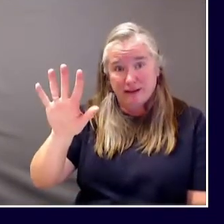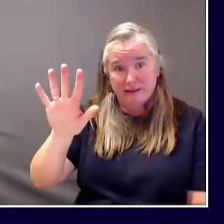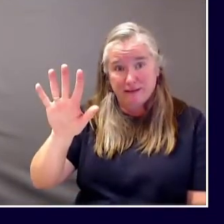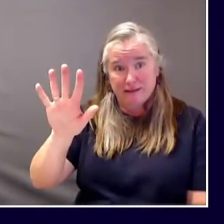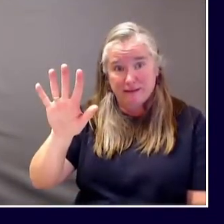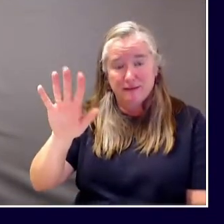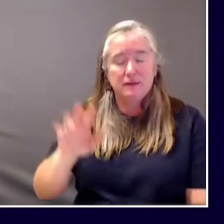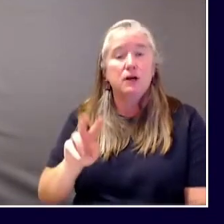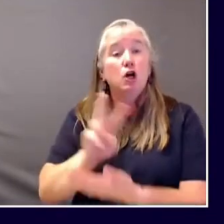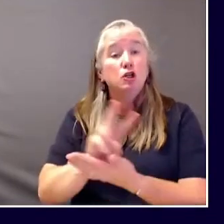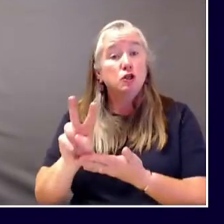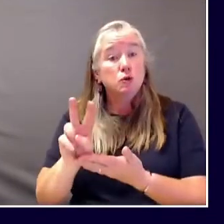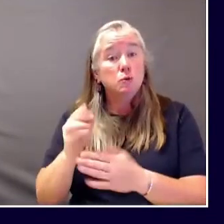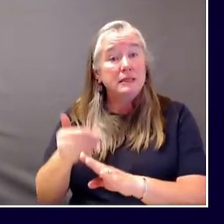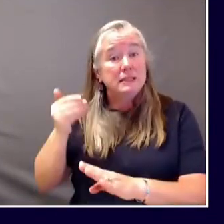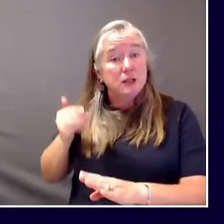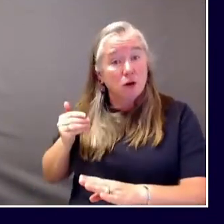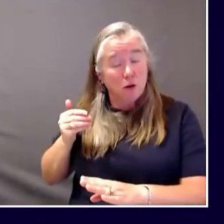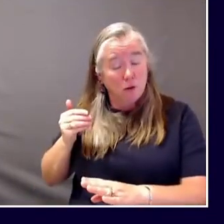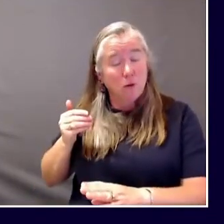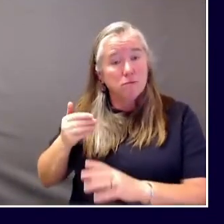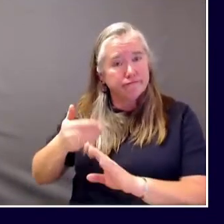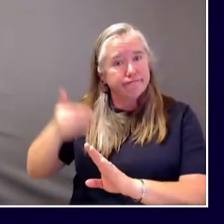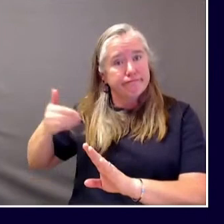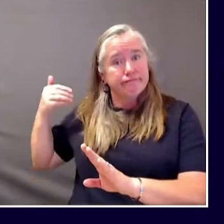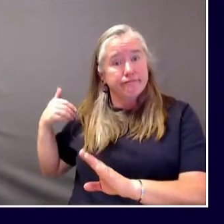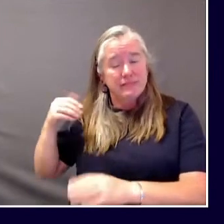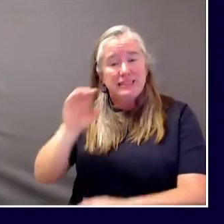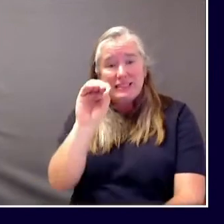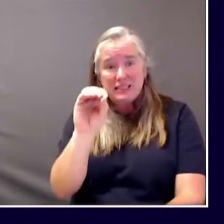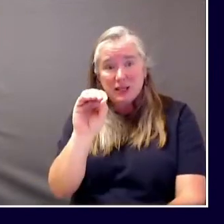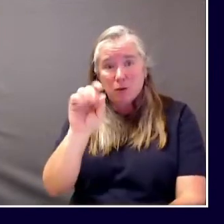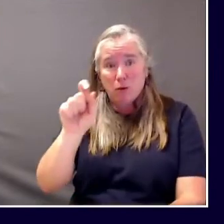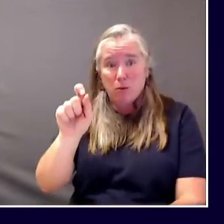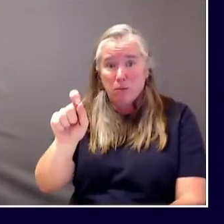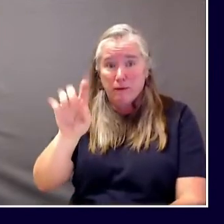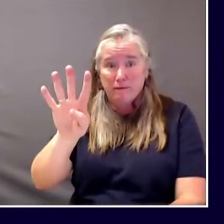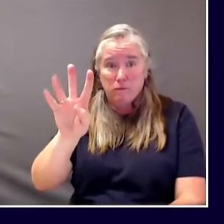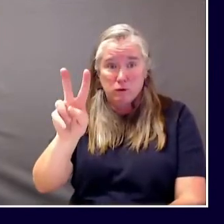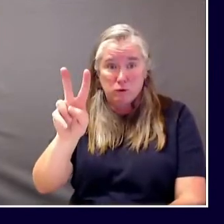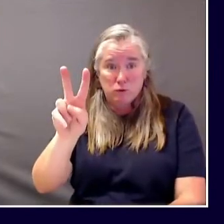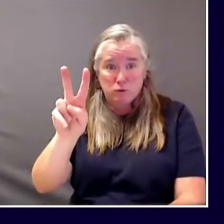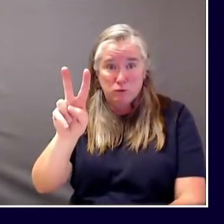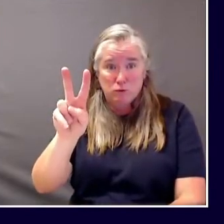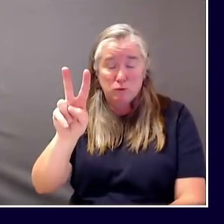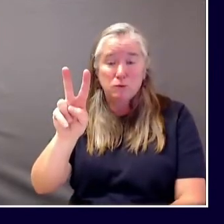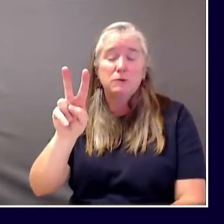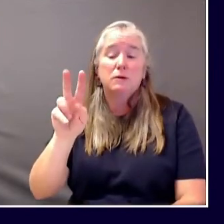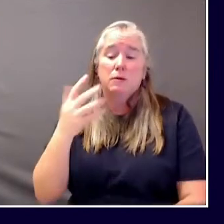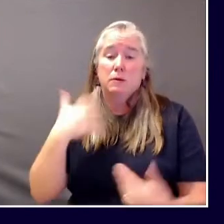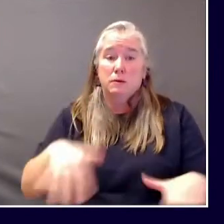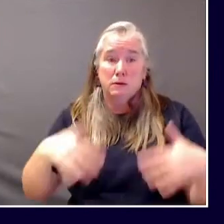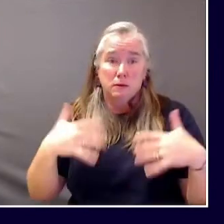in two weeks ago that number was